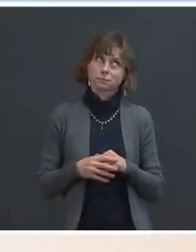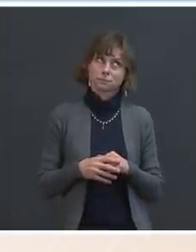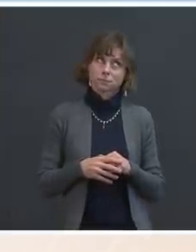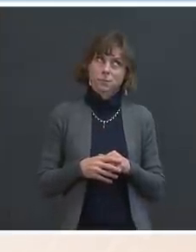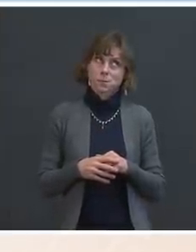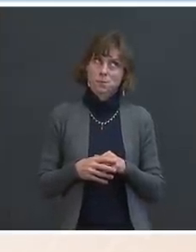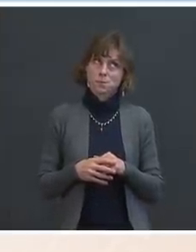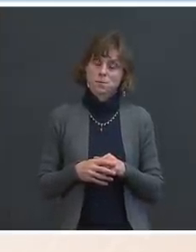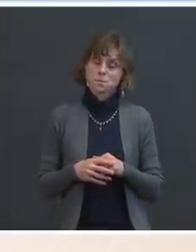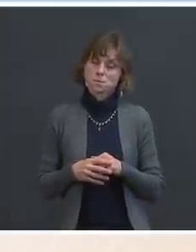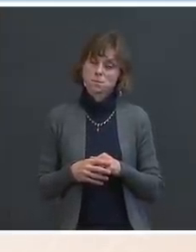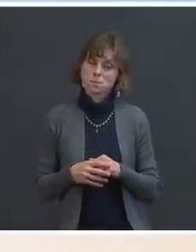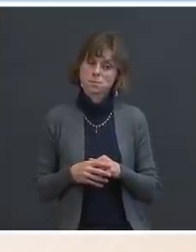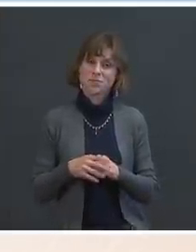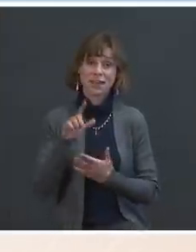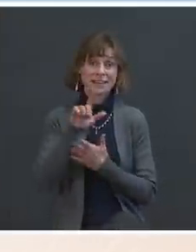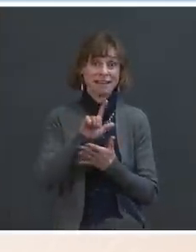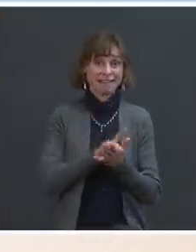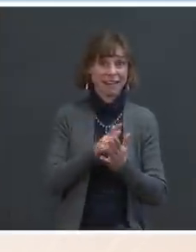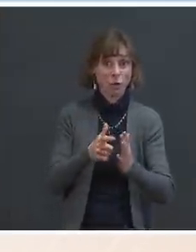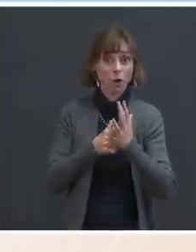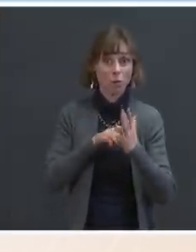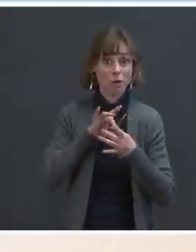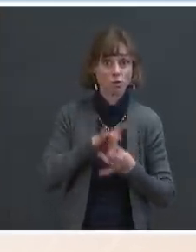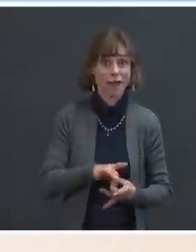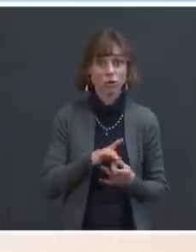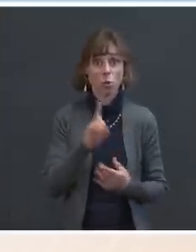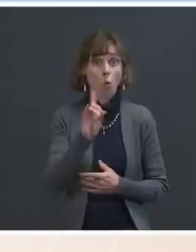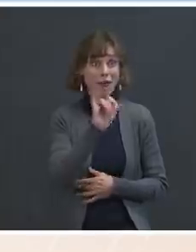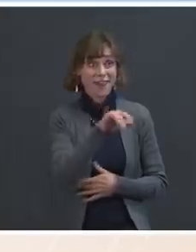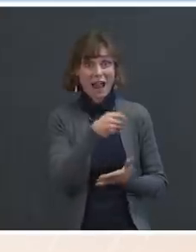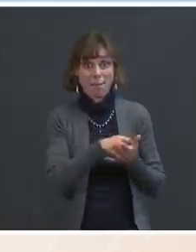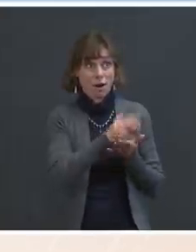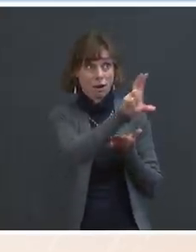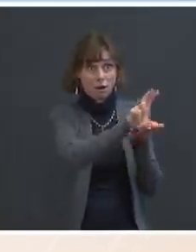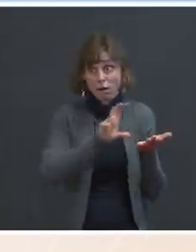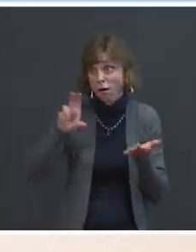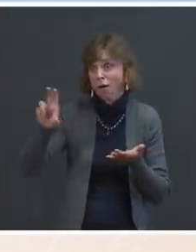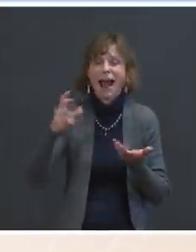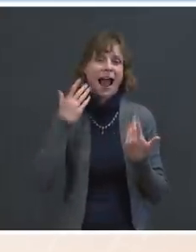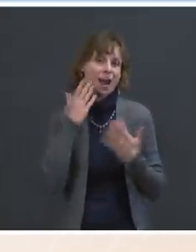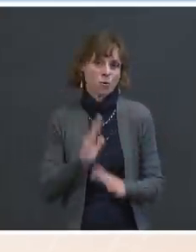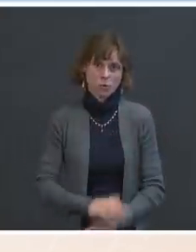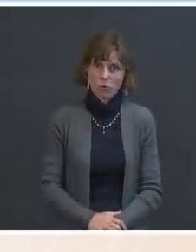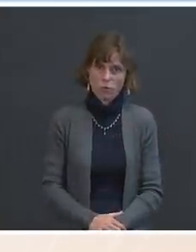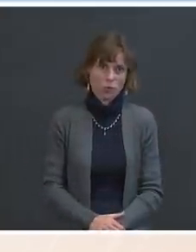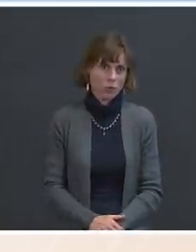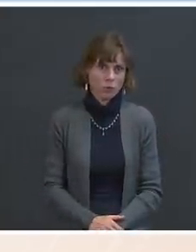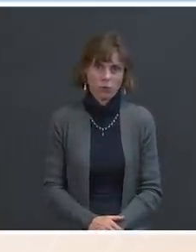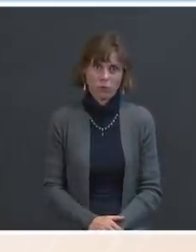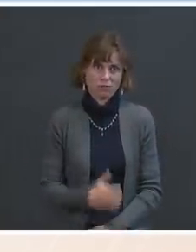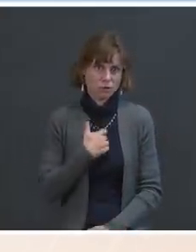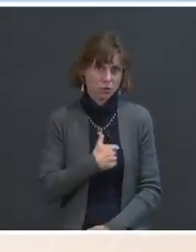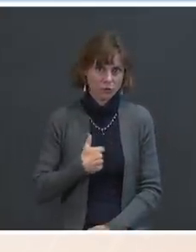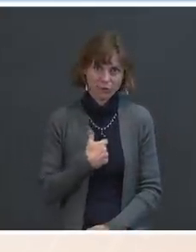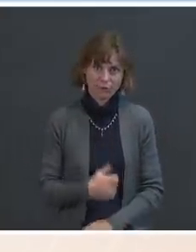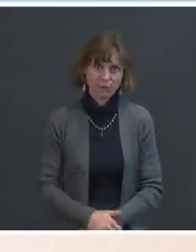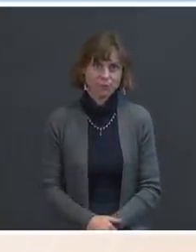those funds might go, I just -- I just don't know. I'm sorry. Let me -- let me talk about the message issue.